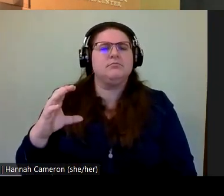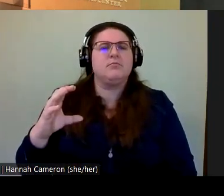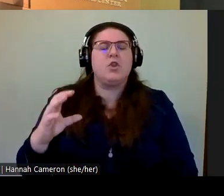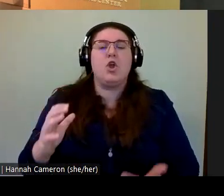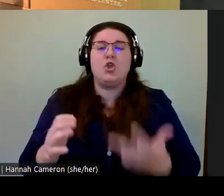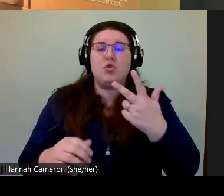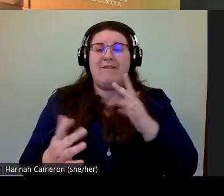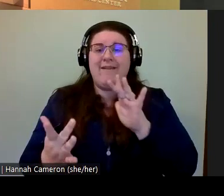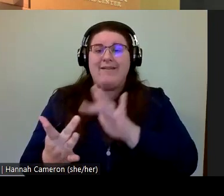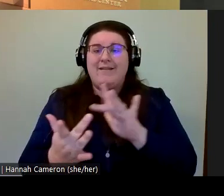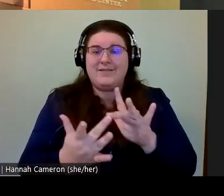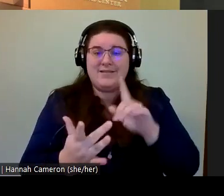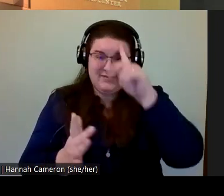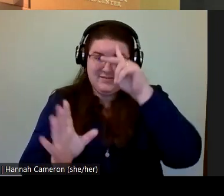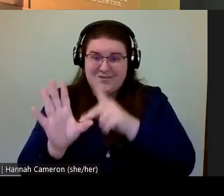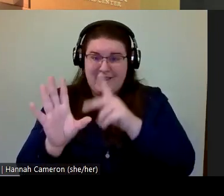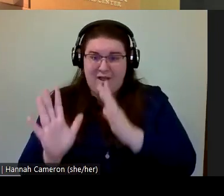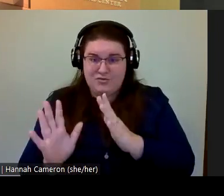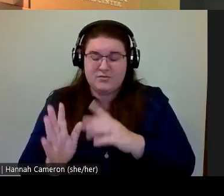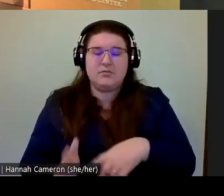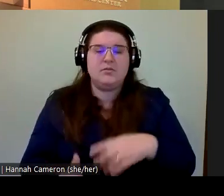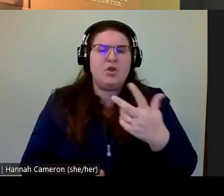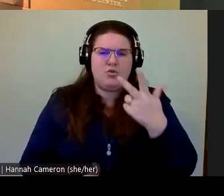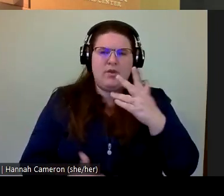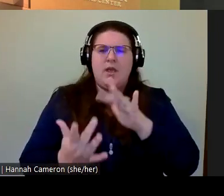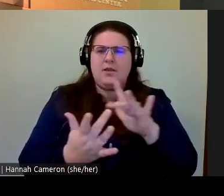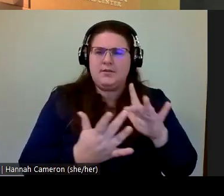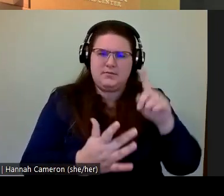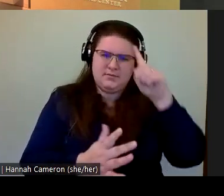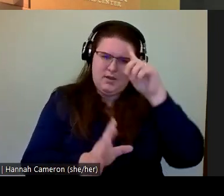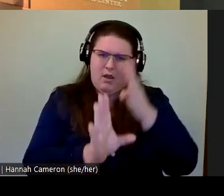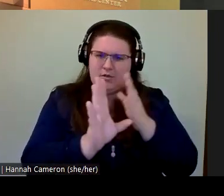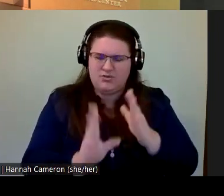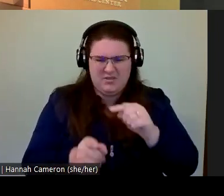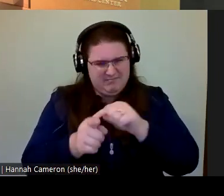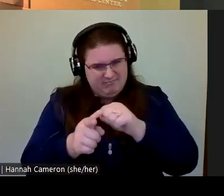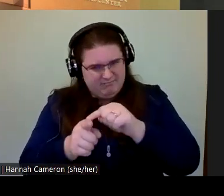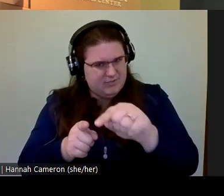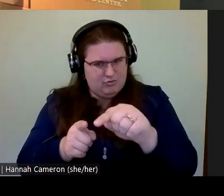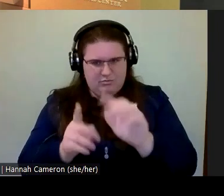or four contacts with the psychologist so they got Specialty Care uh on the left side uh in